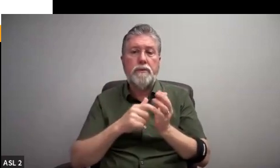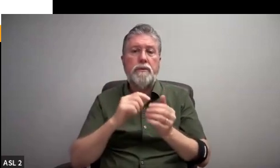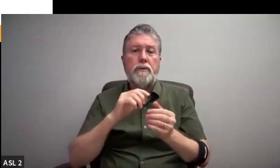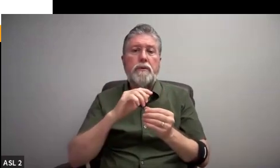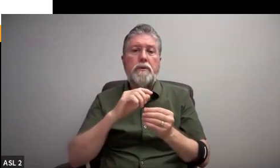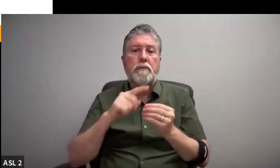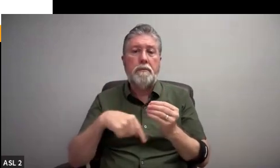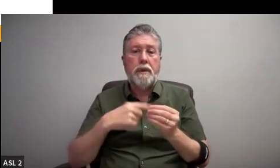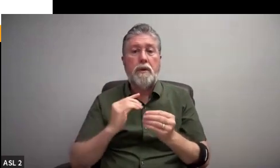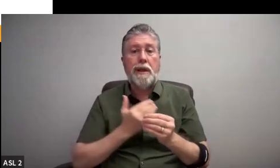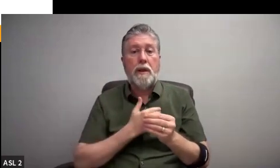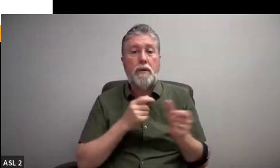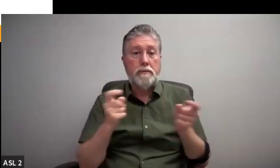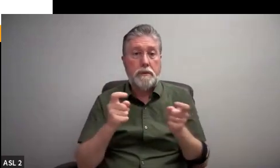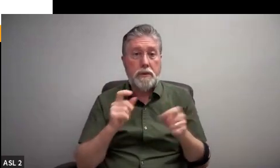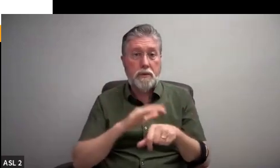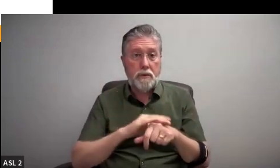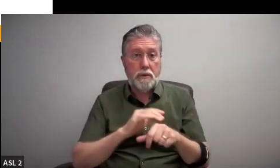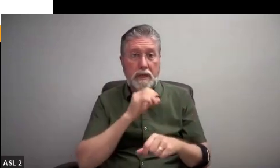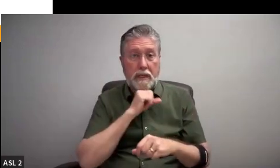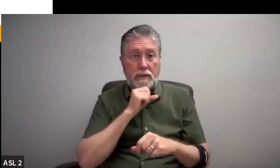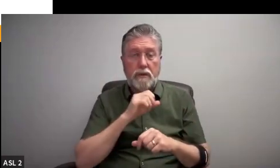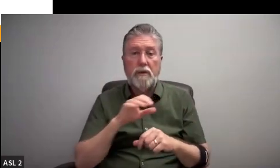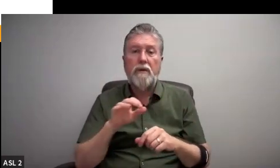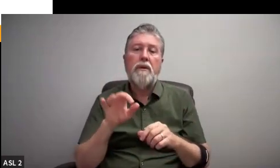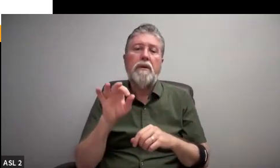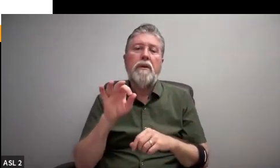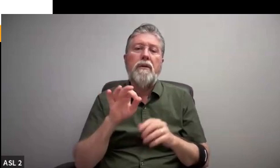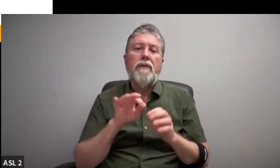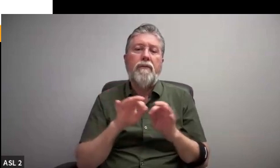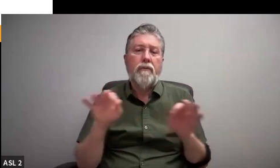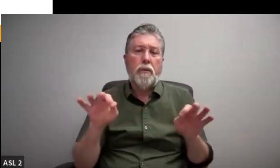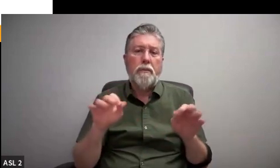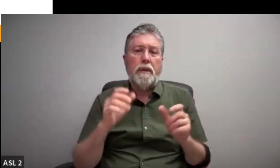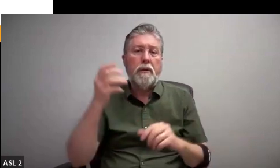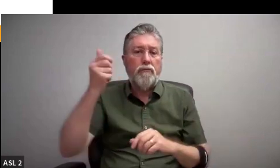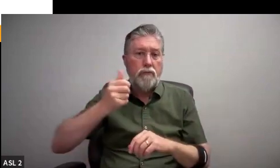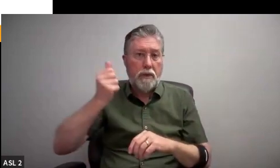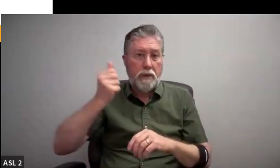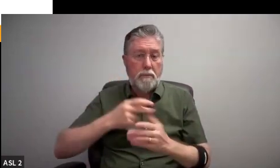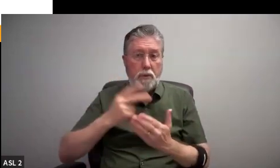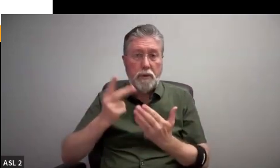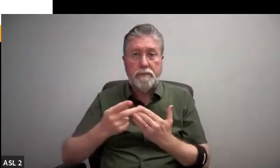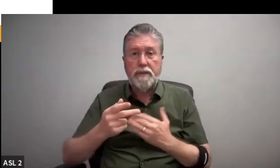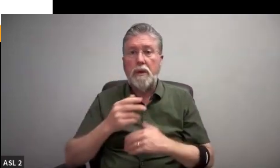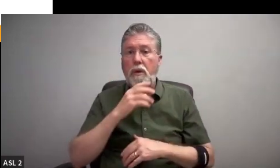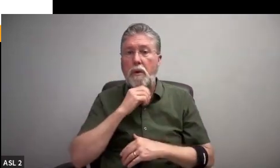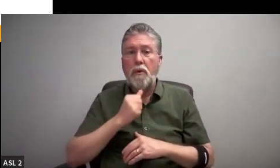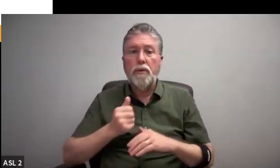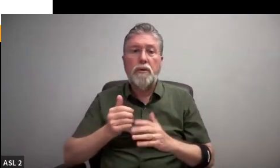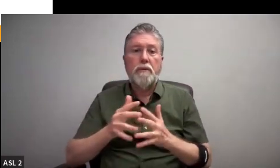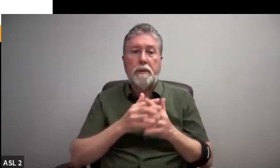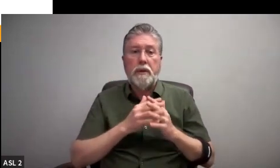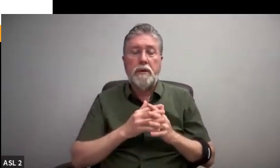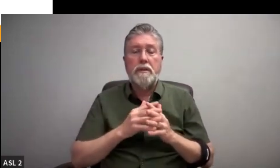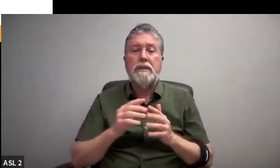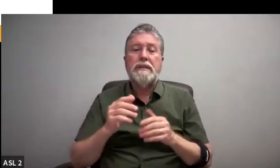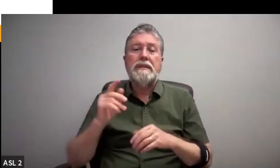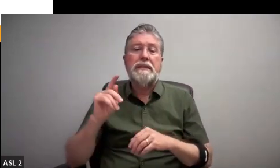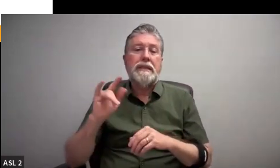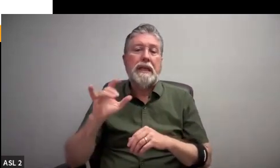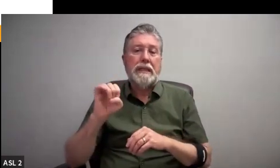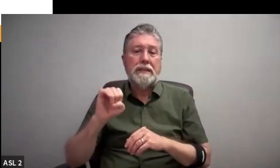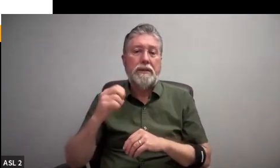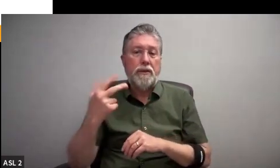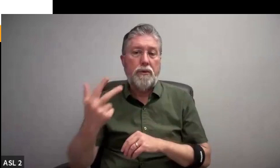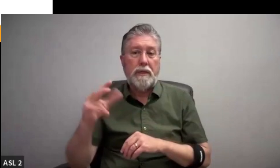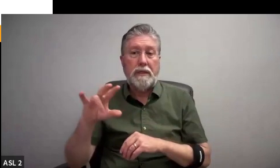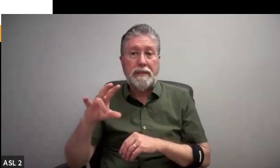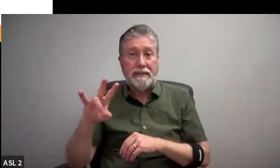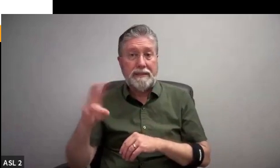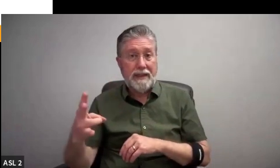Aging formula grant programs for Older Americans Act Titles 3 and 7. On September 26 of 2024,